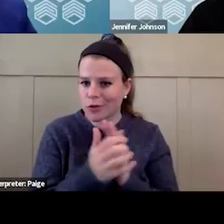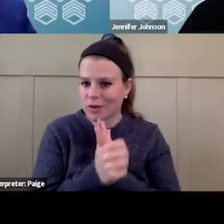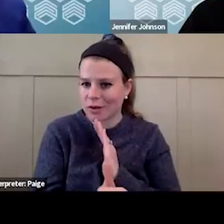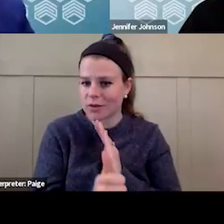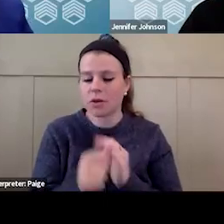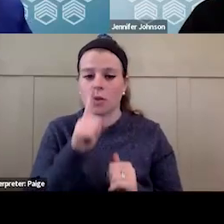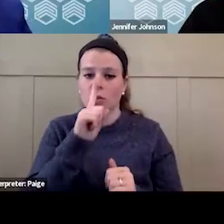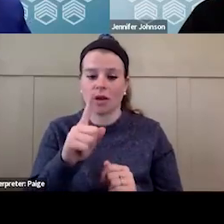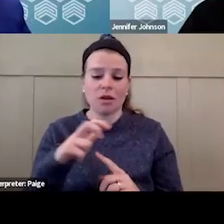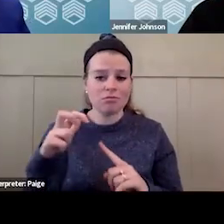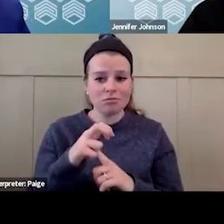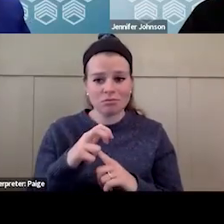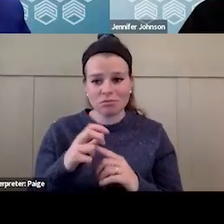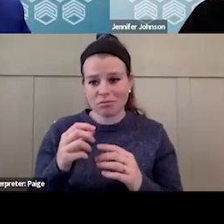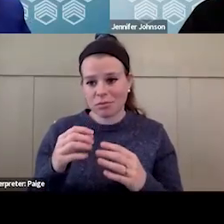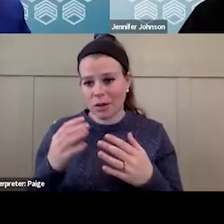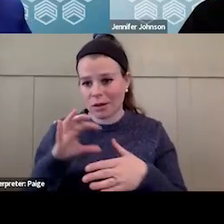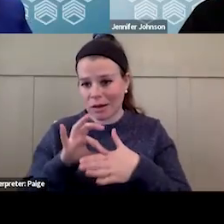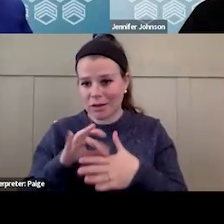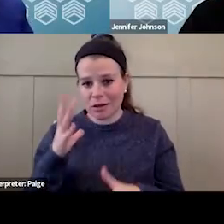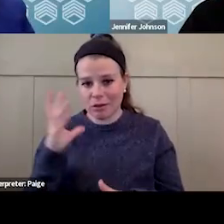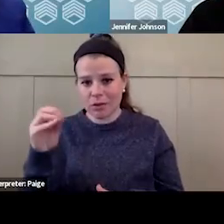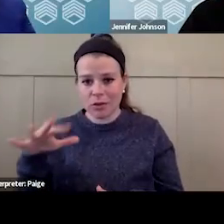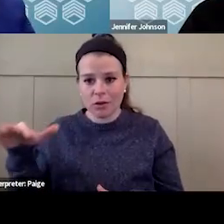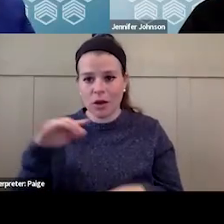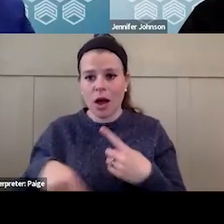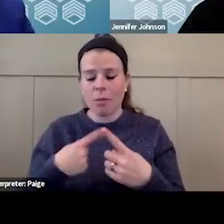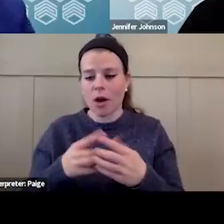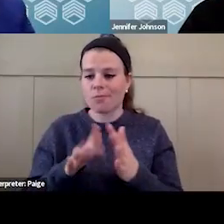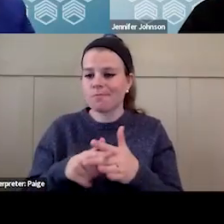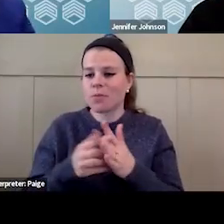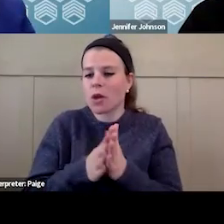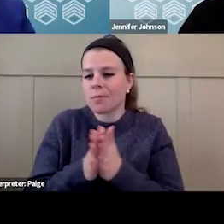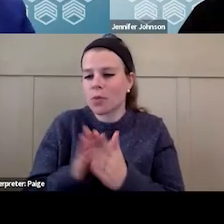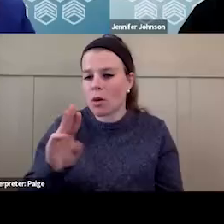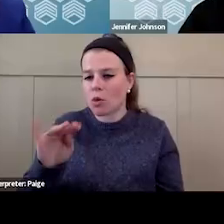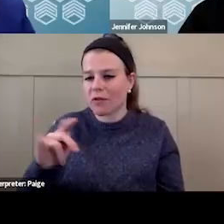materials out there on motivational interviewing and motivational interviewing